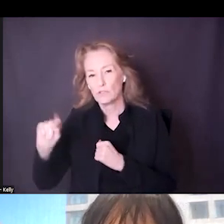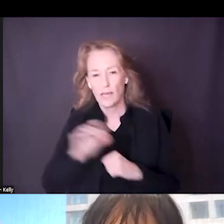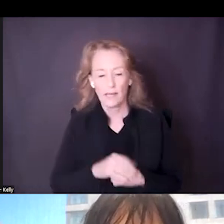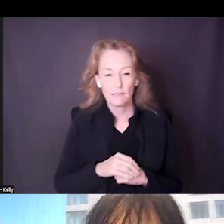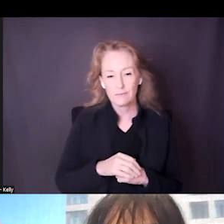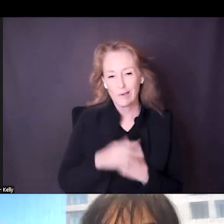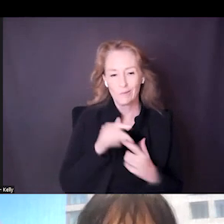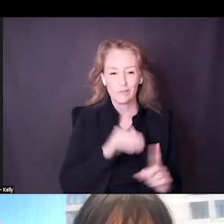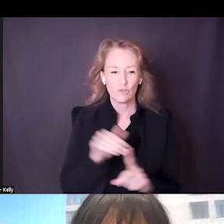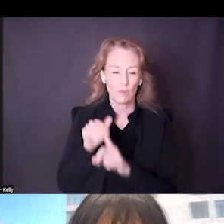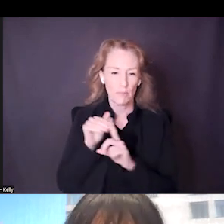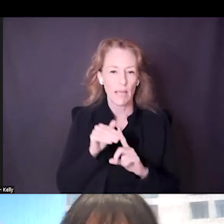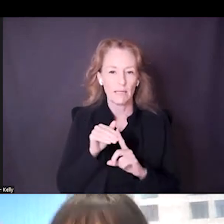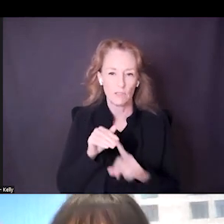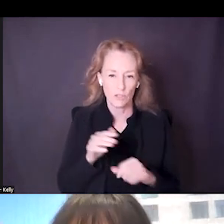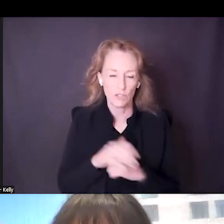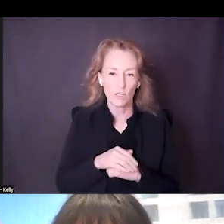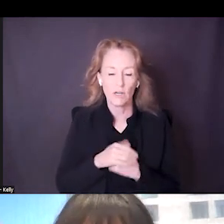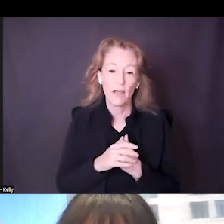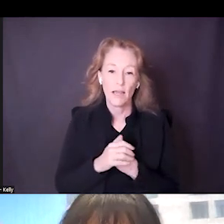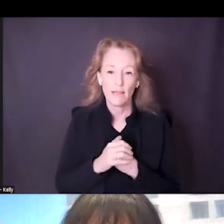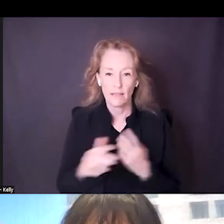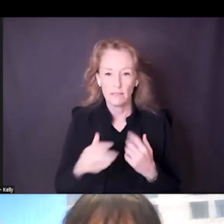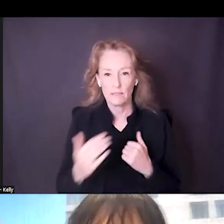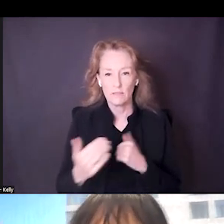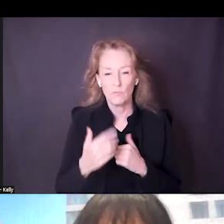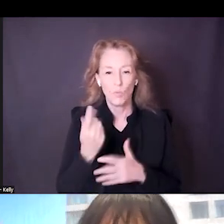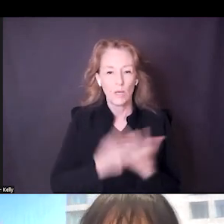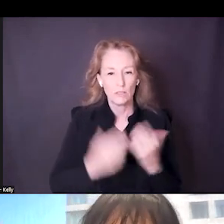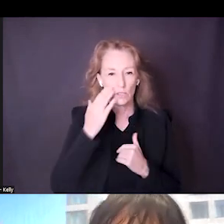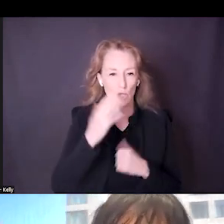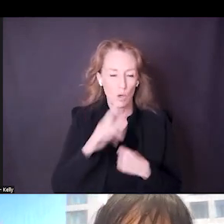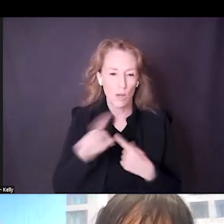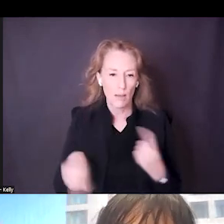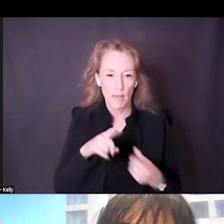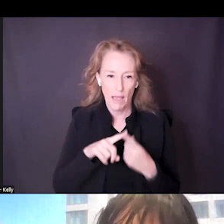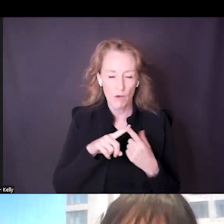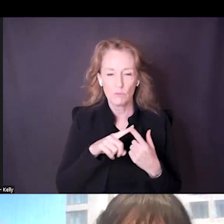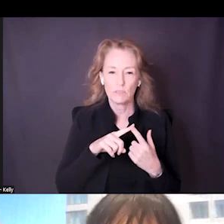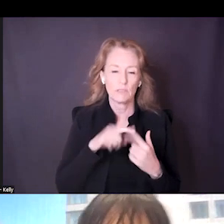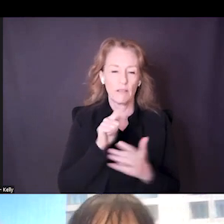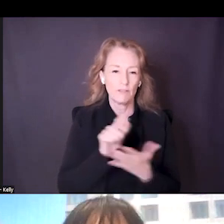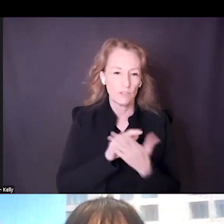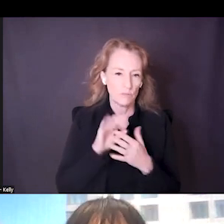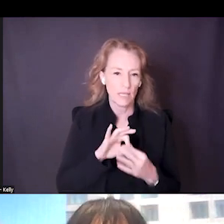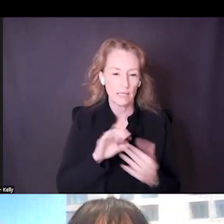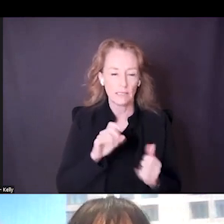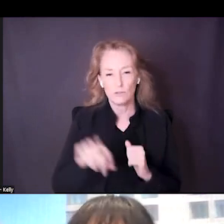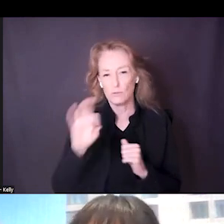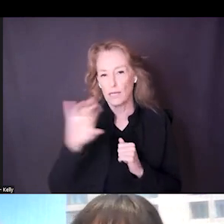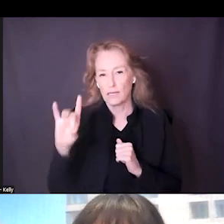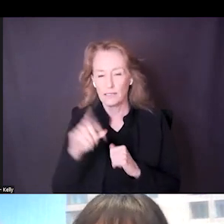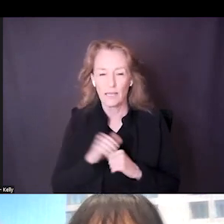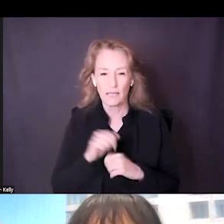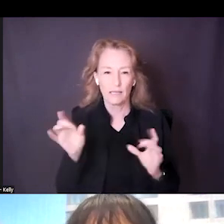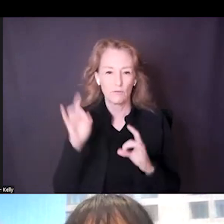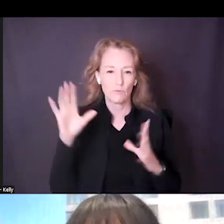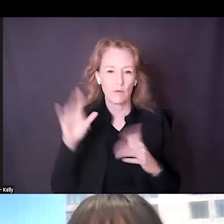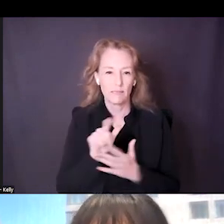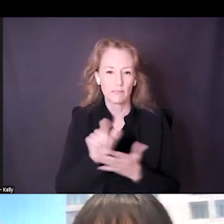OTHER THAN THAT, THE SENATE FINANCE COMMITTEE HELD A MARK UP THIS